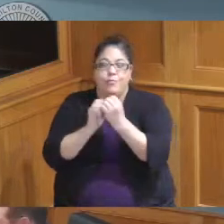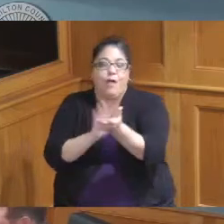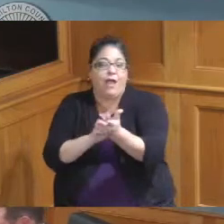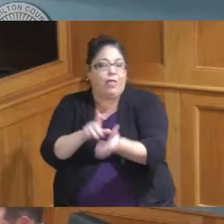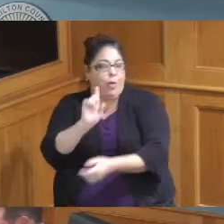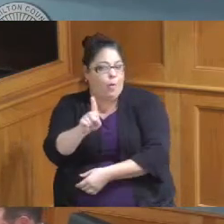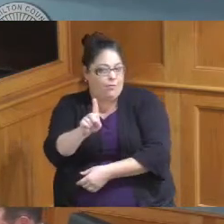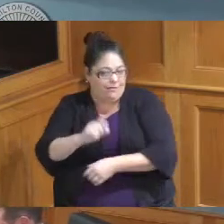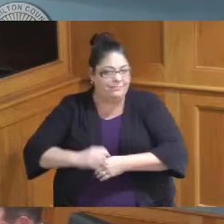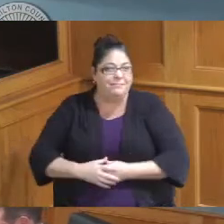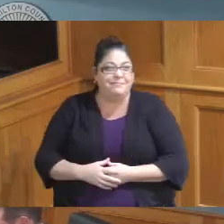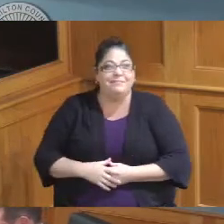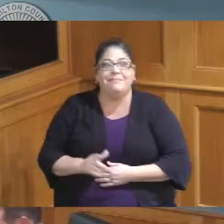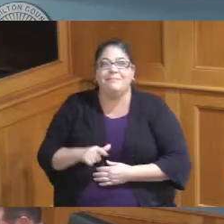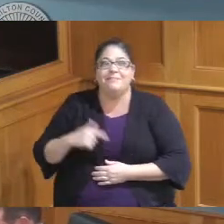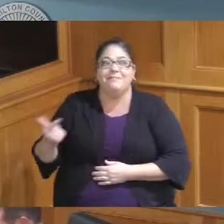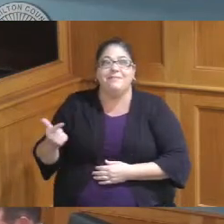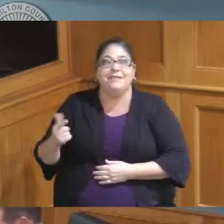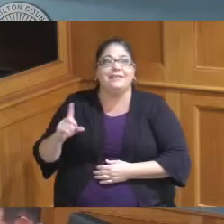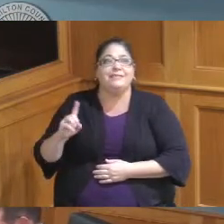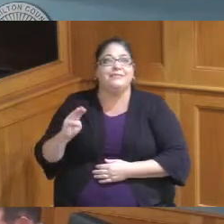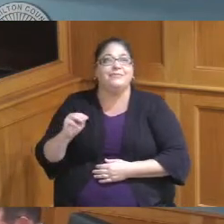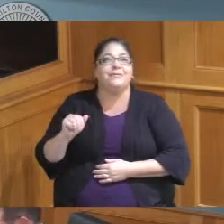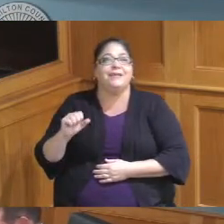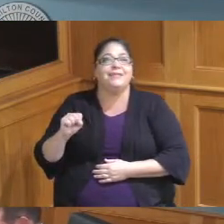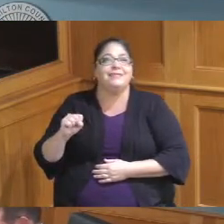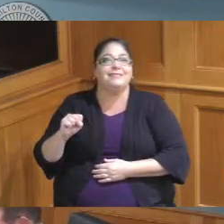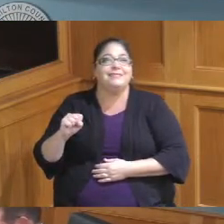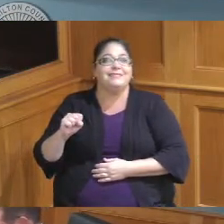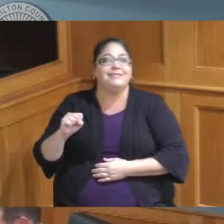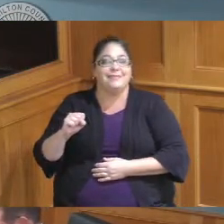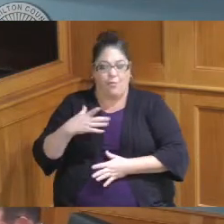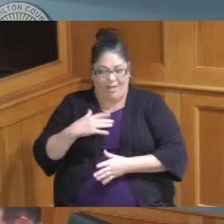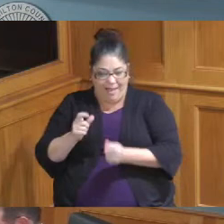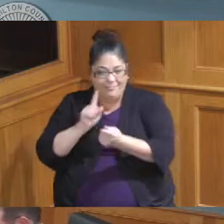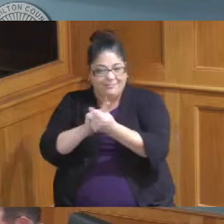yes Commissioner Doom yes I was just when I got a chance to meet you yesterday and so just how